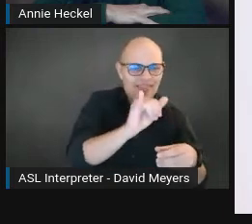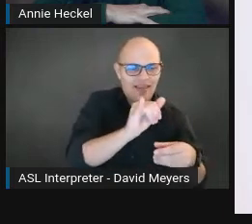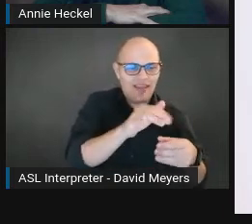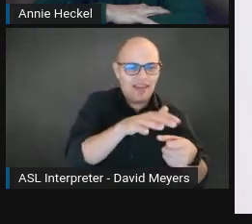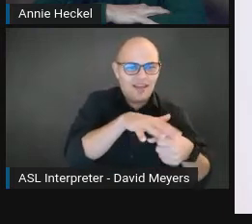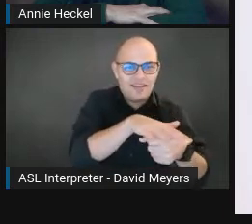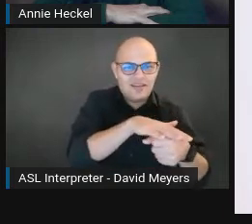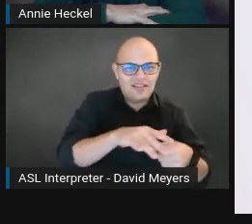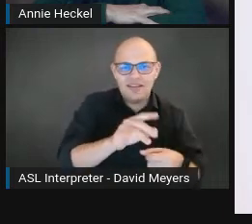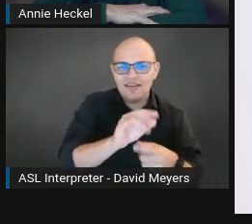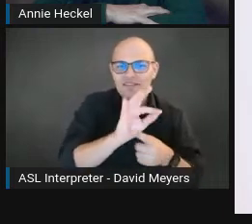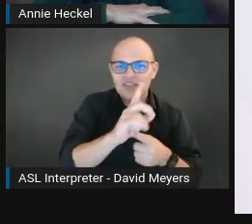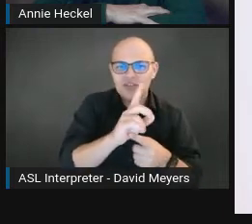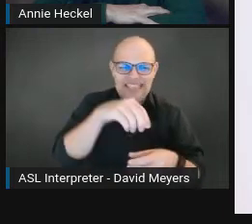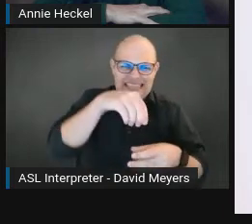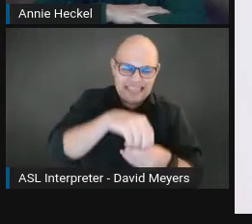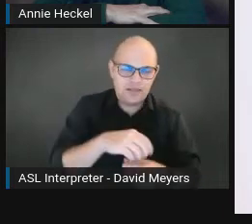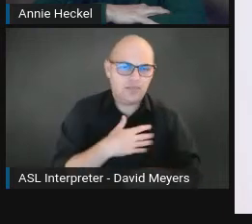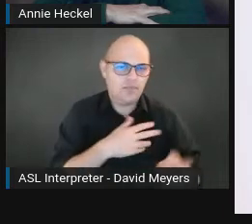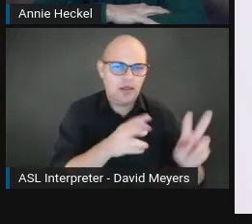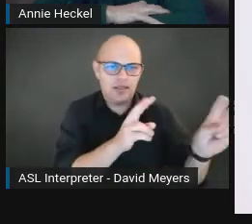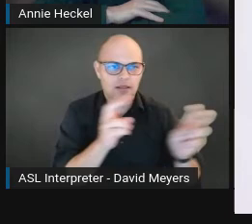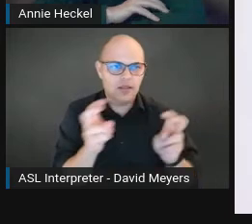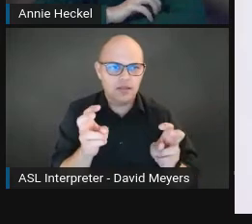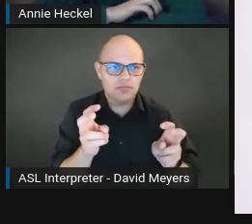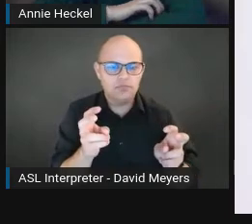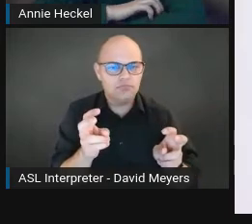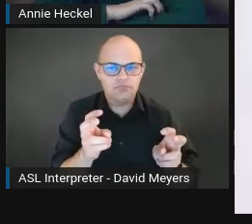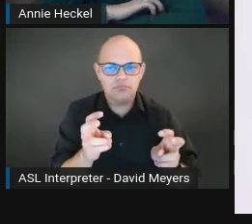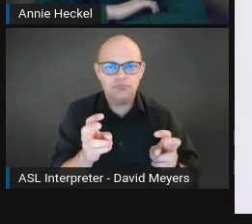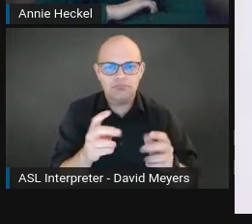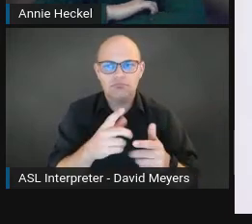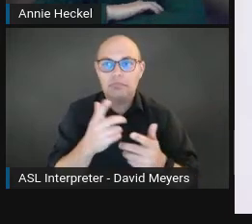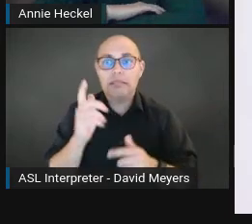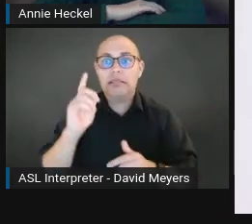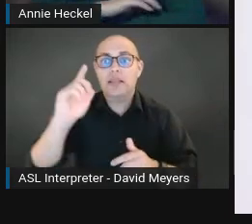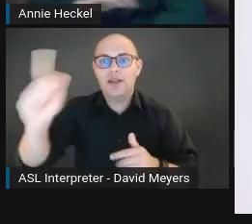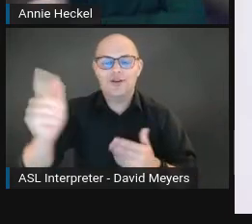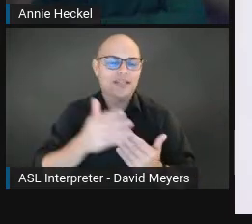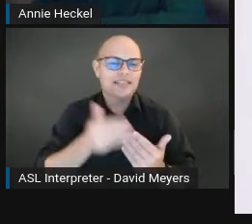in your theme, and not a manual of one thing that makes it easier for you to not leave anything out.